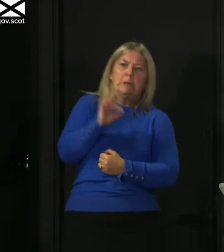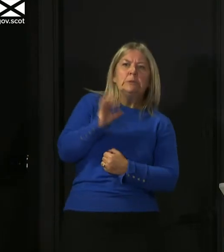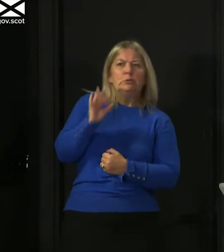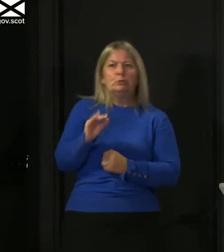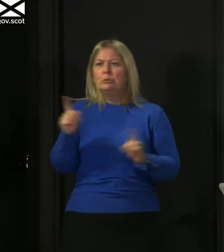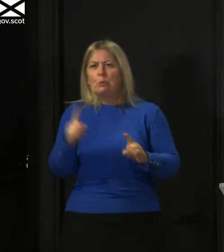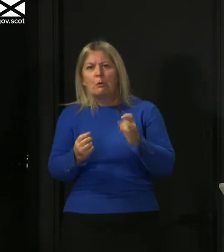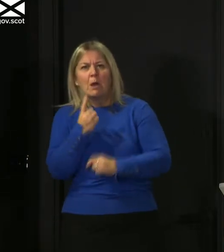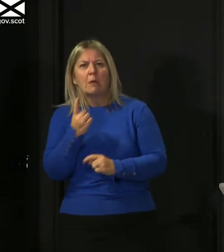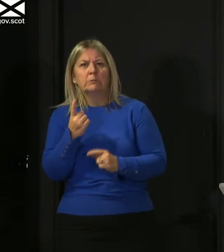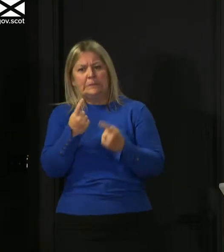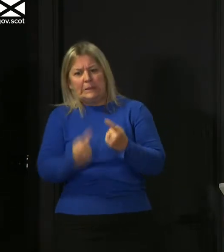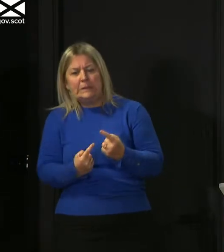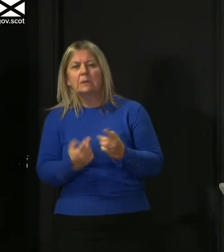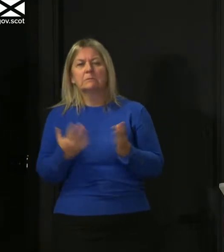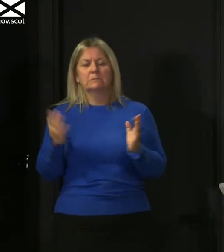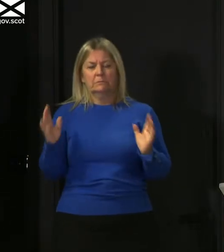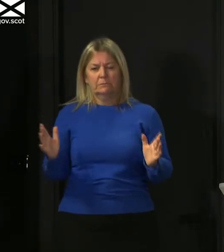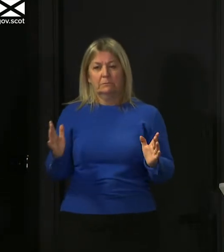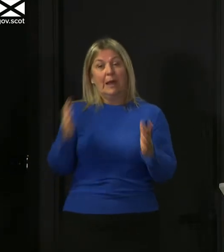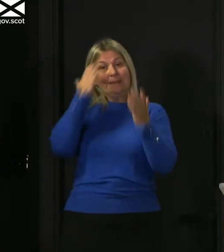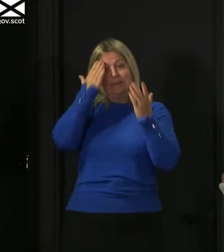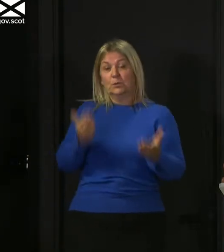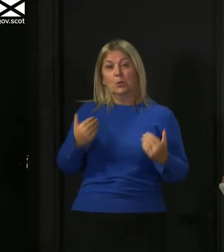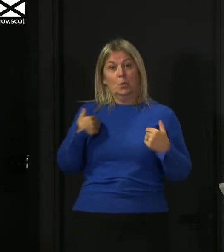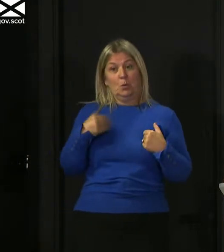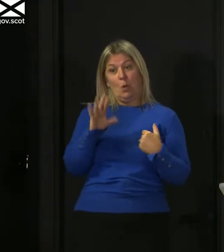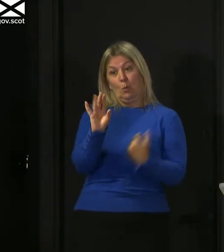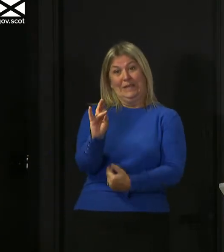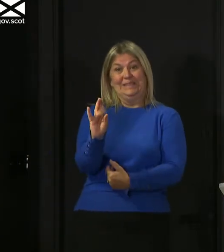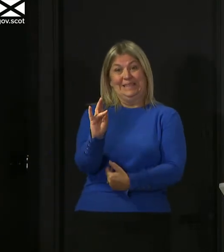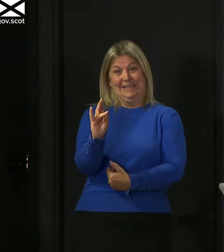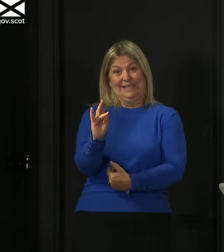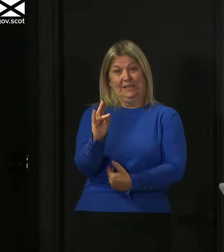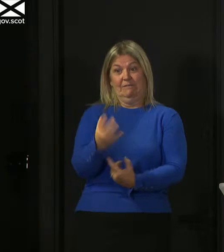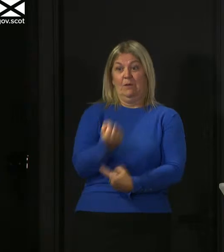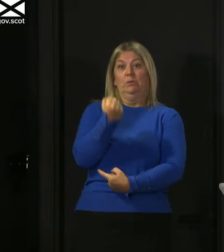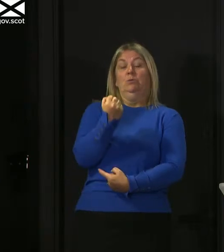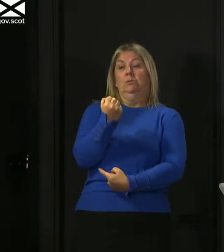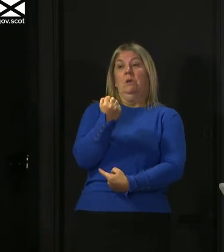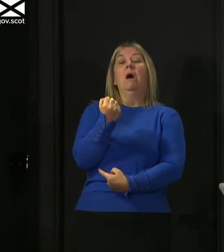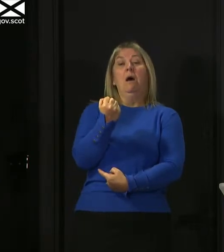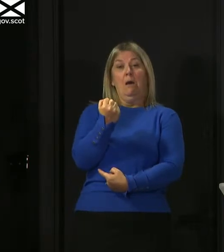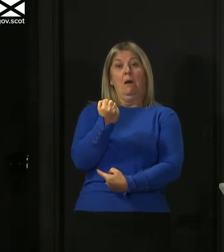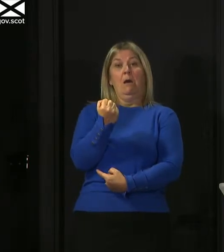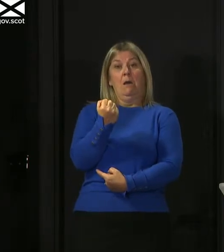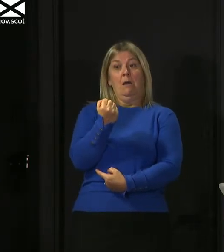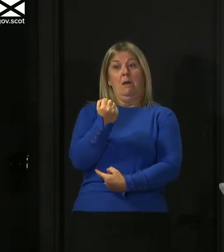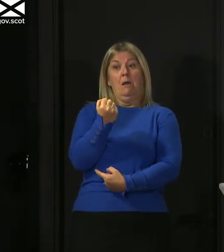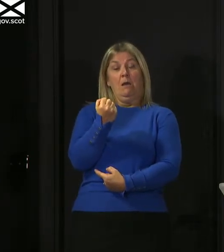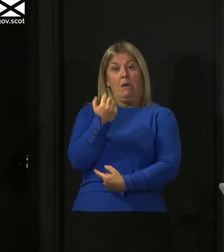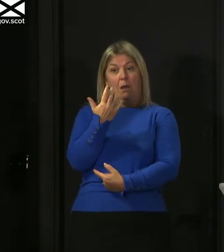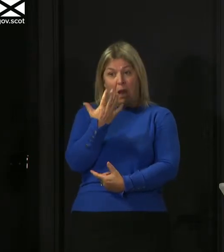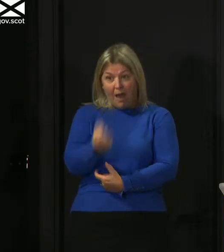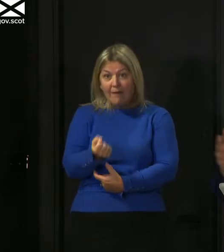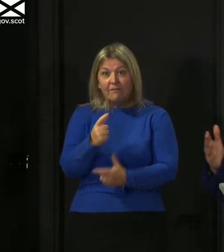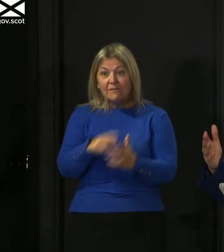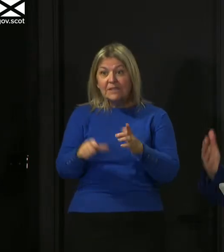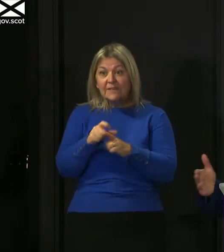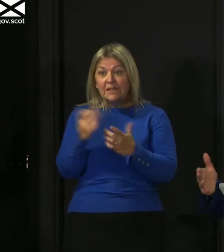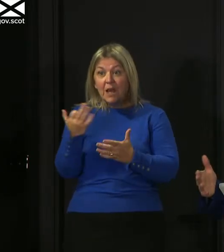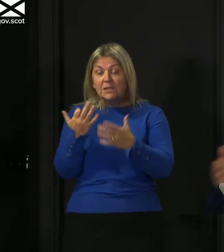We did not know until Wednesday that she had tested positive and then it wasn't until Thursday